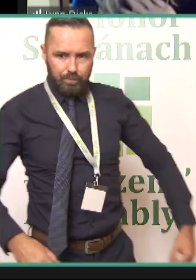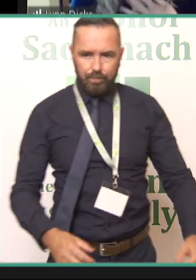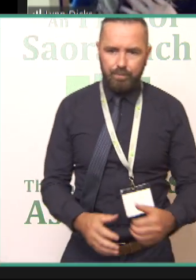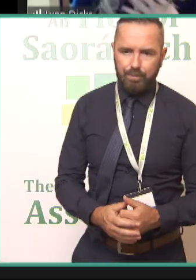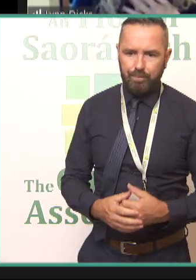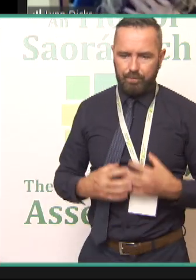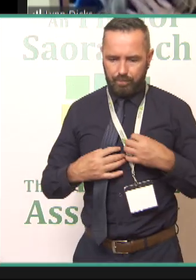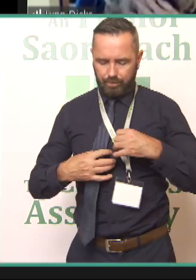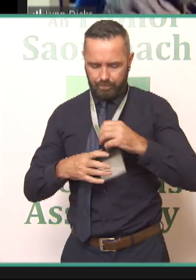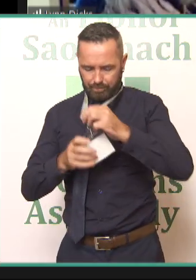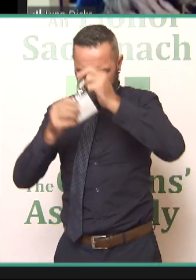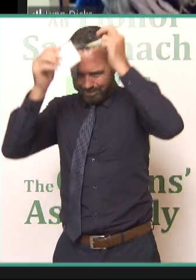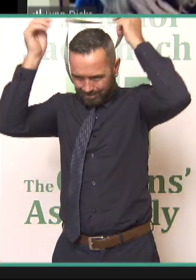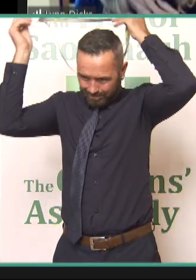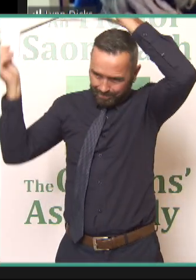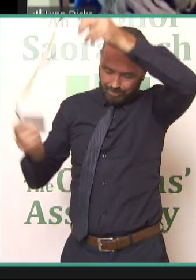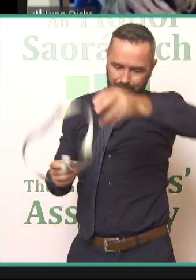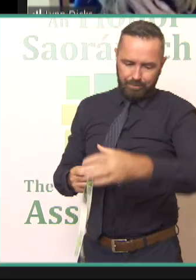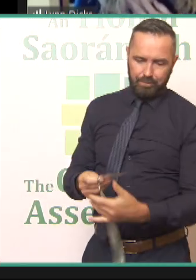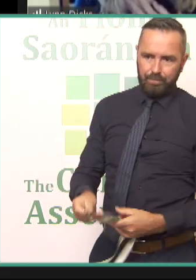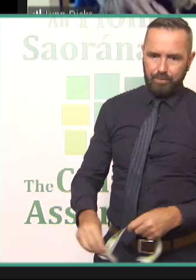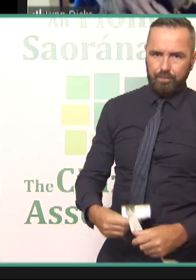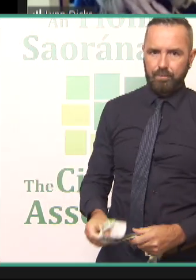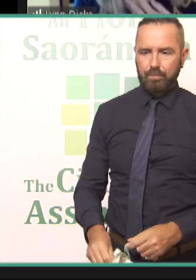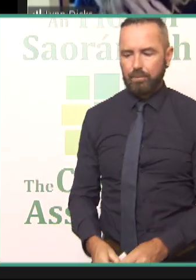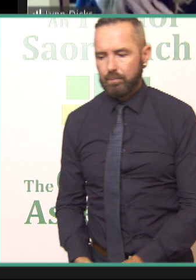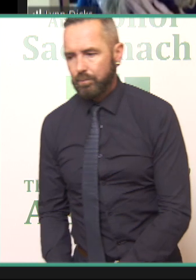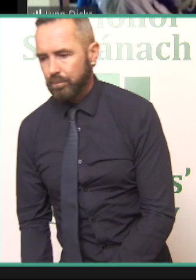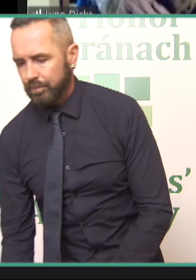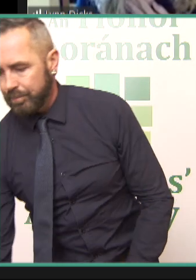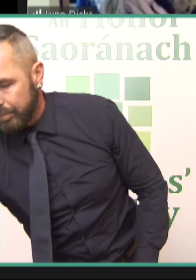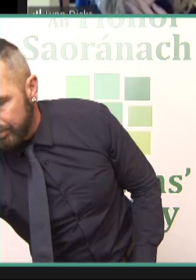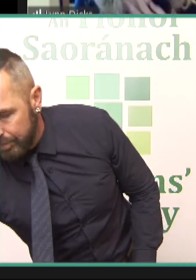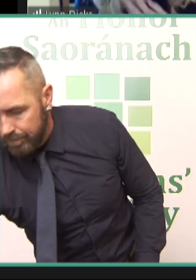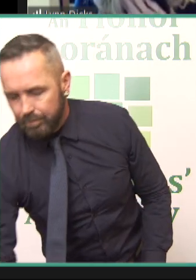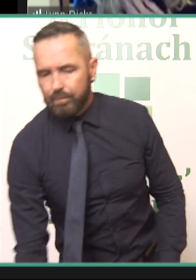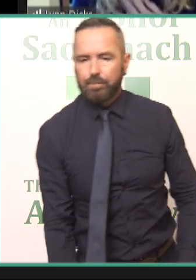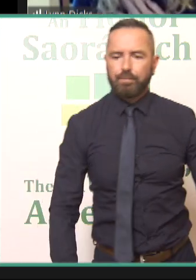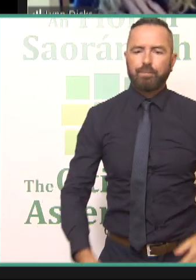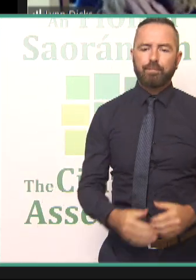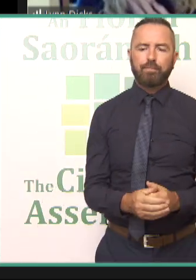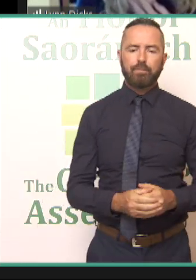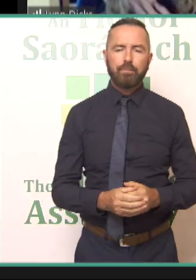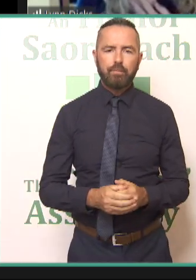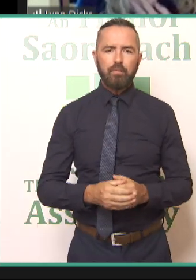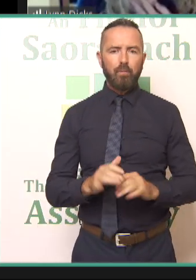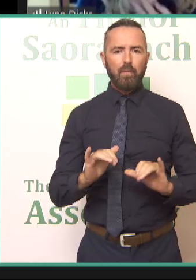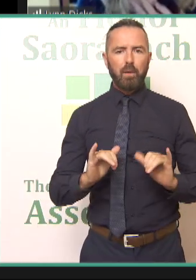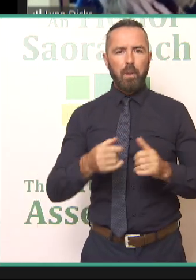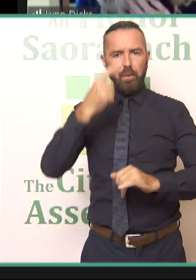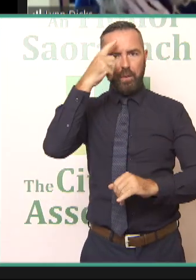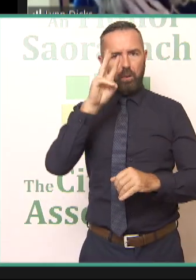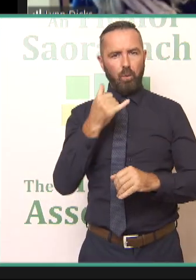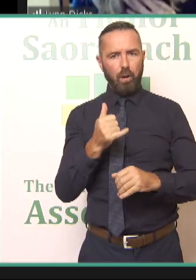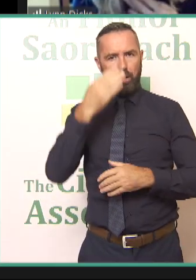well 25 of the food consumed in Ireland is produced domestically 75 of it is imported and